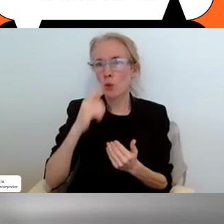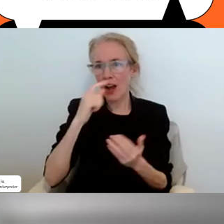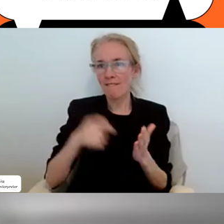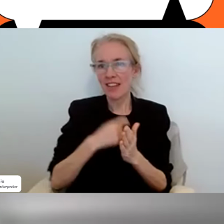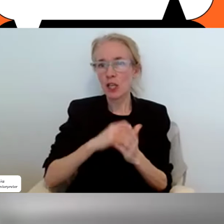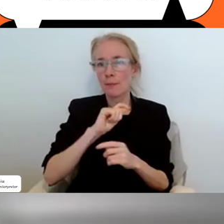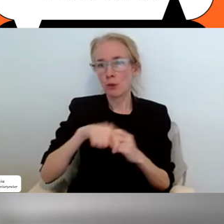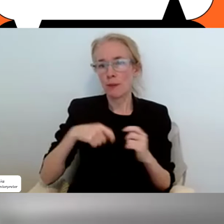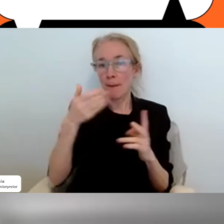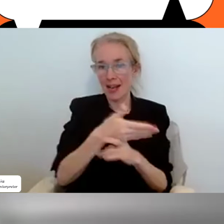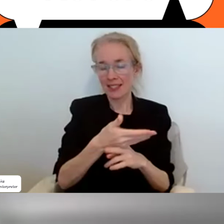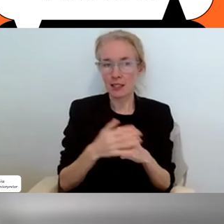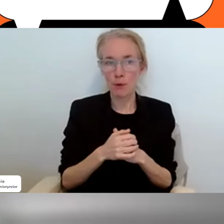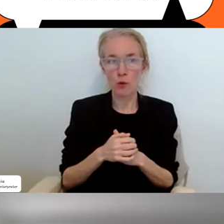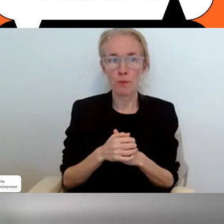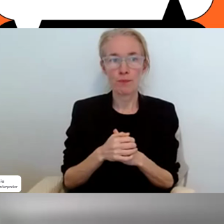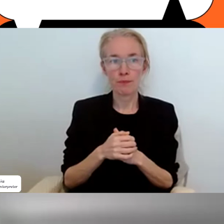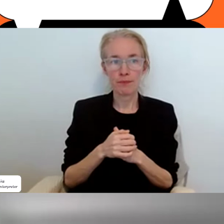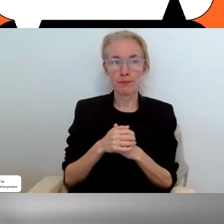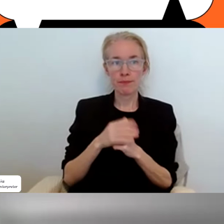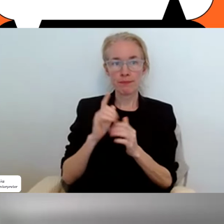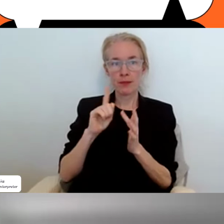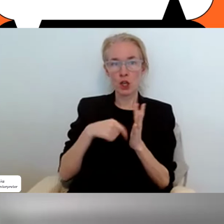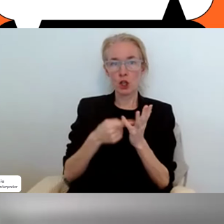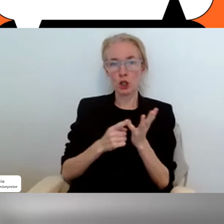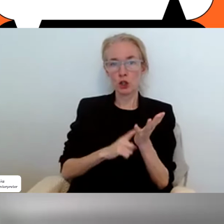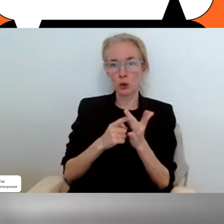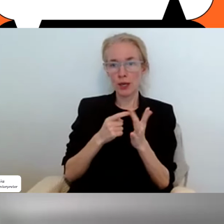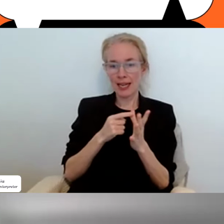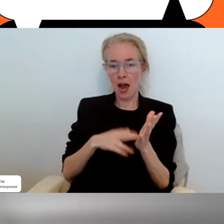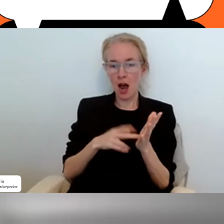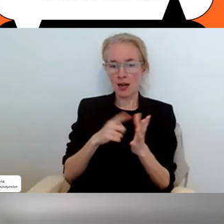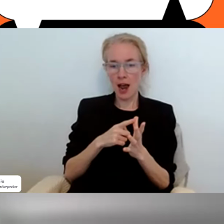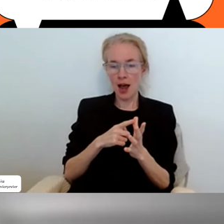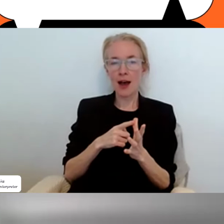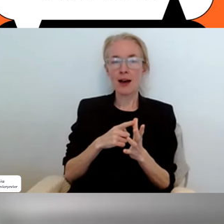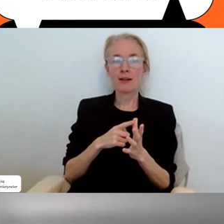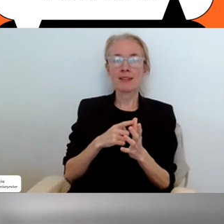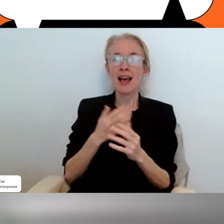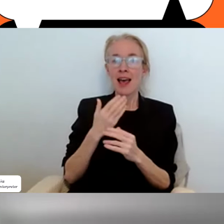in because time is up and we need to move. So they're outstanding